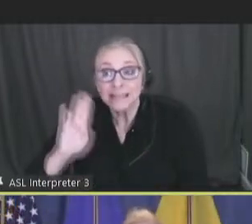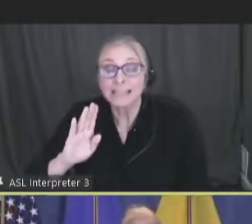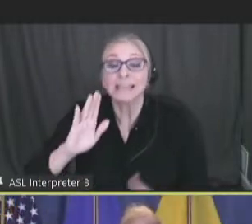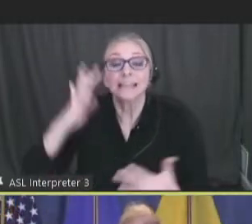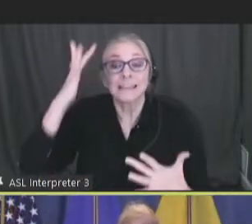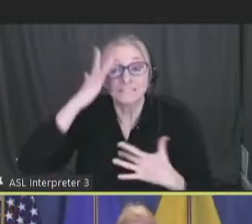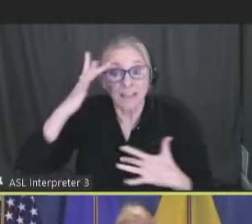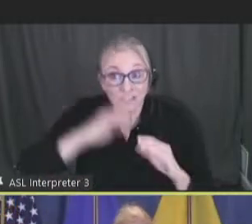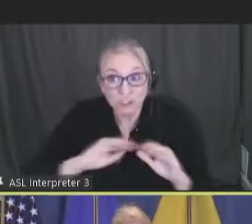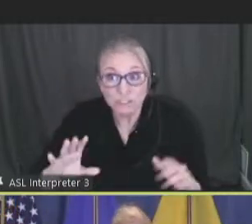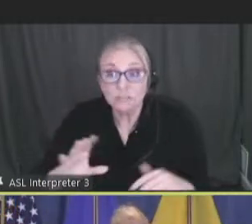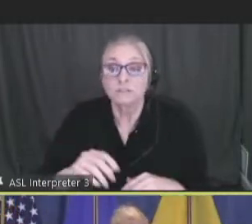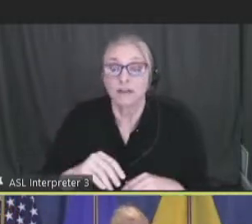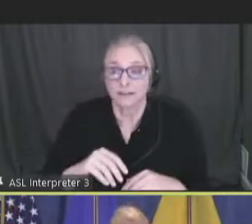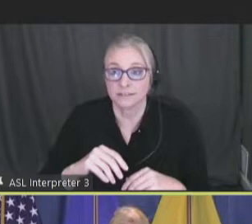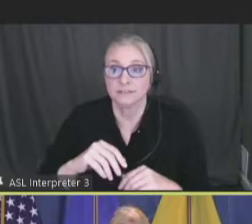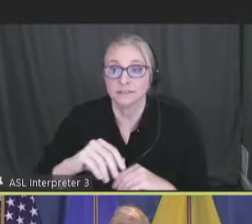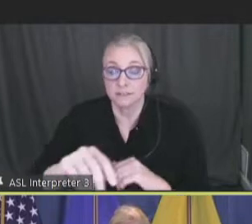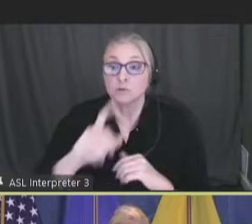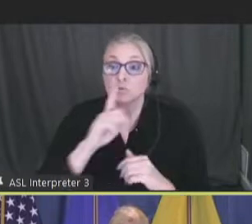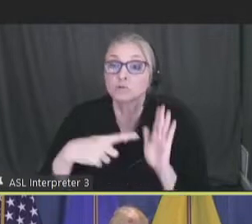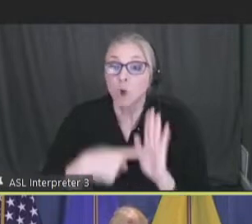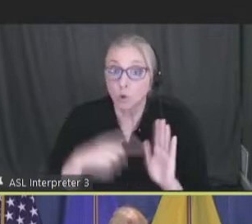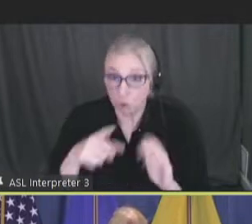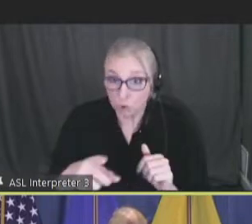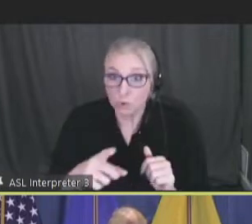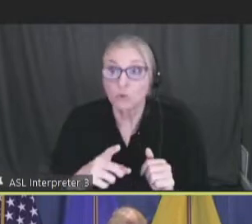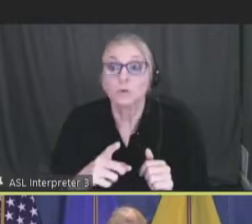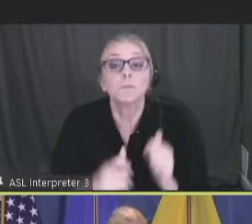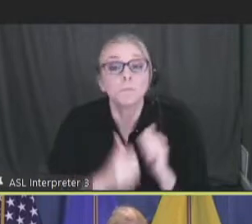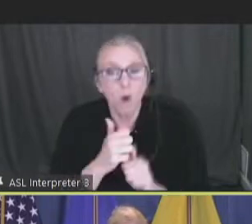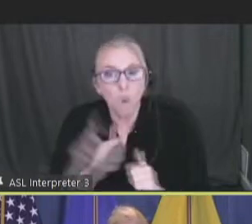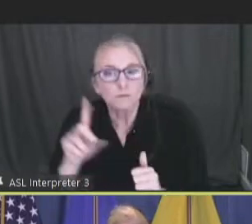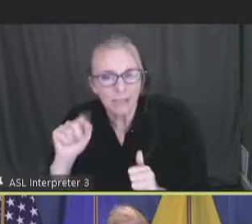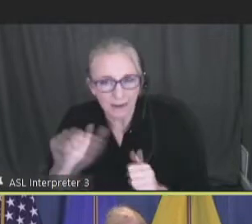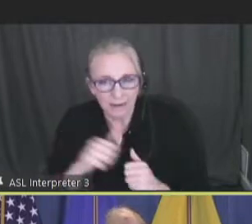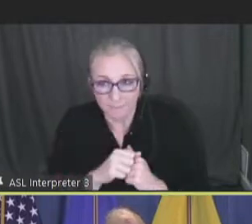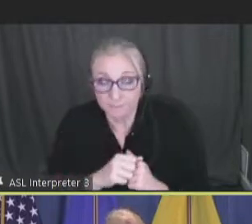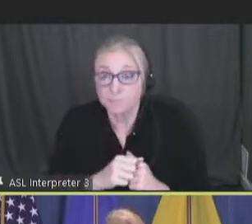And the results I will show you based on mouse data. We are starting a clinical